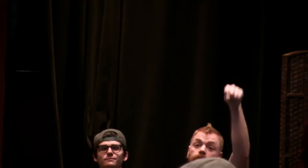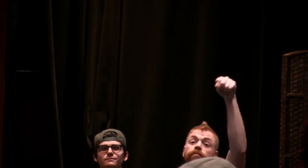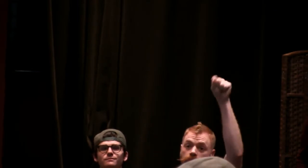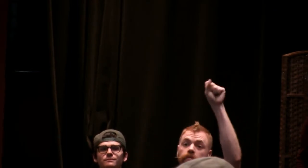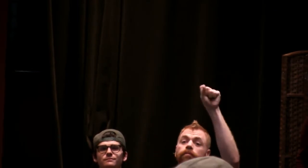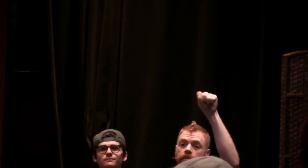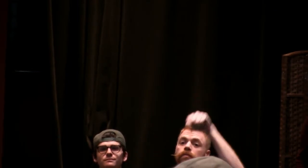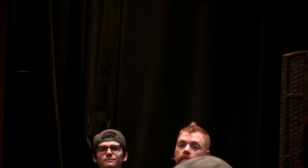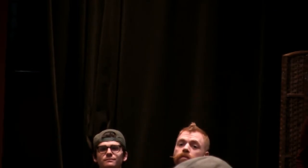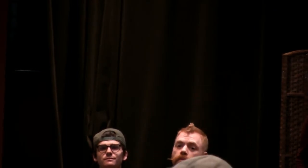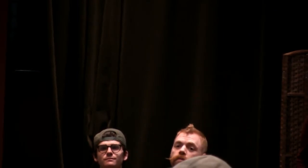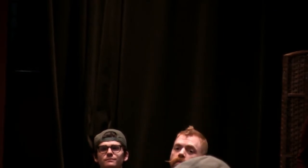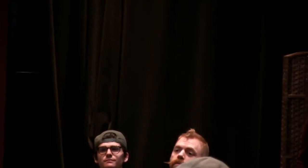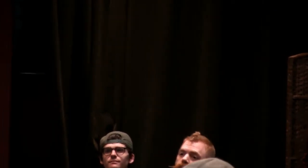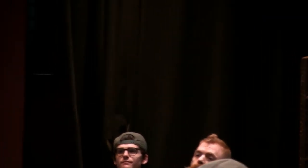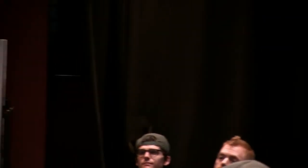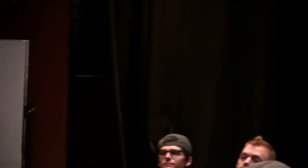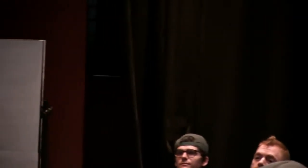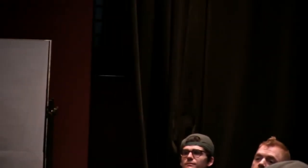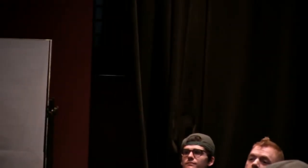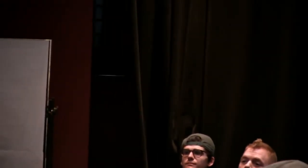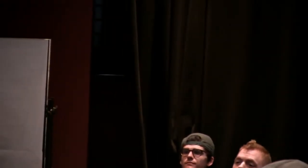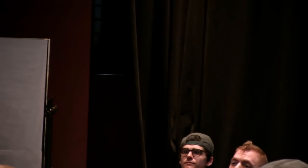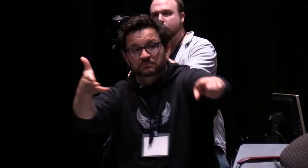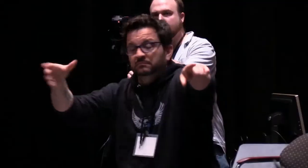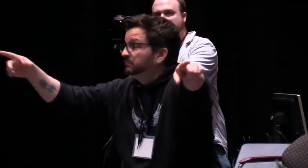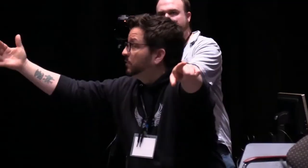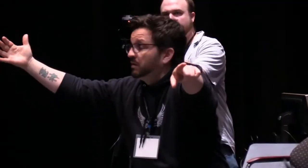as you go at a deaf school?